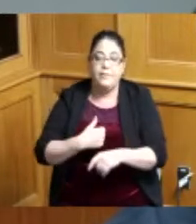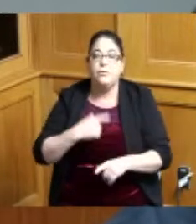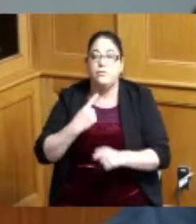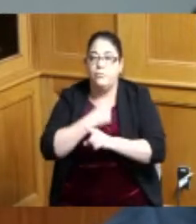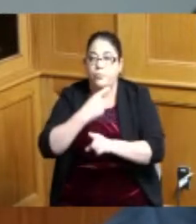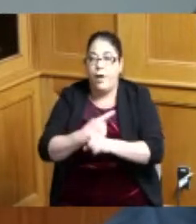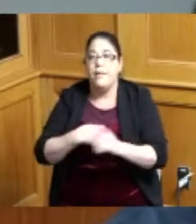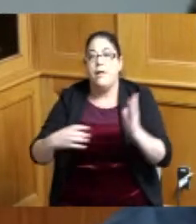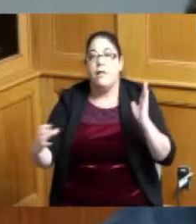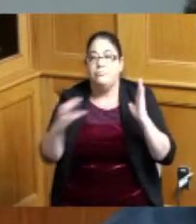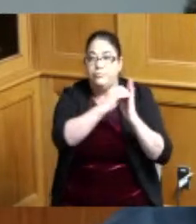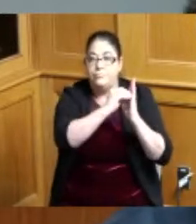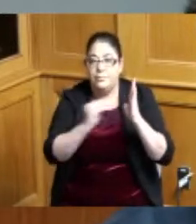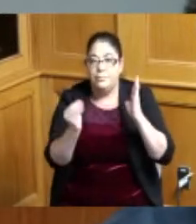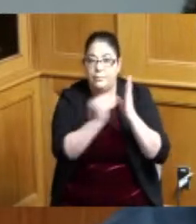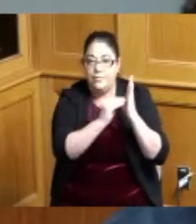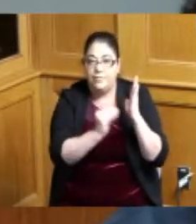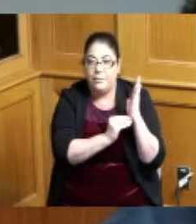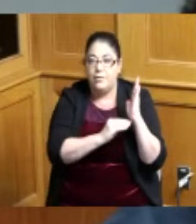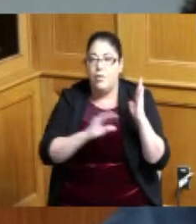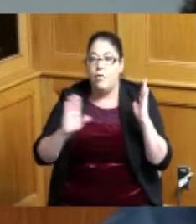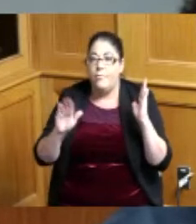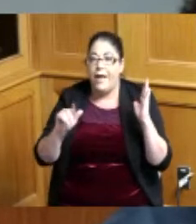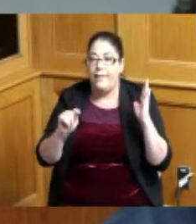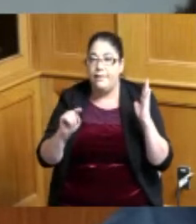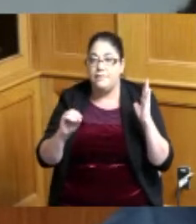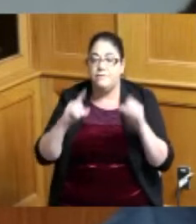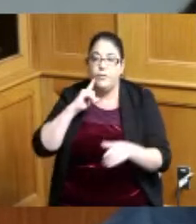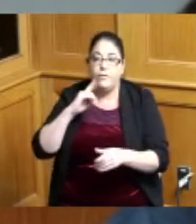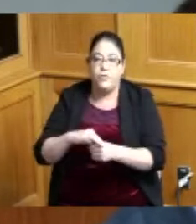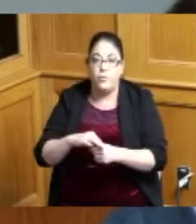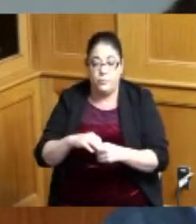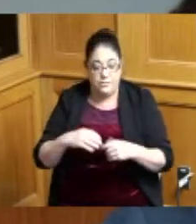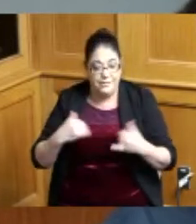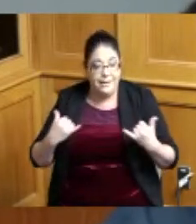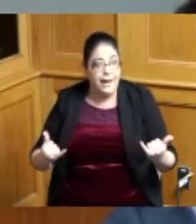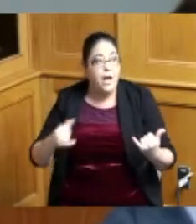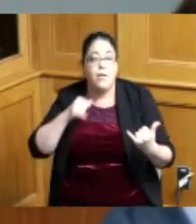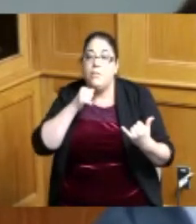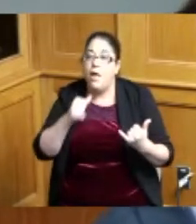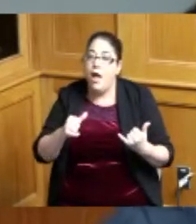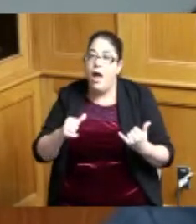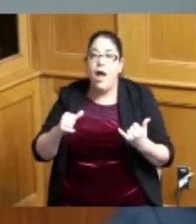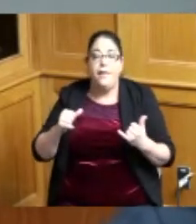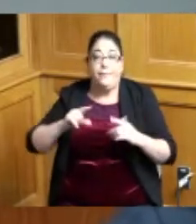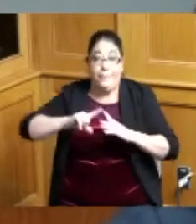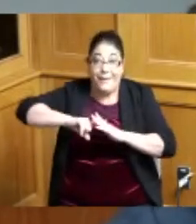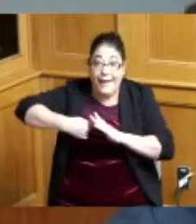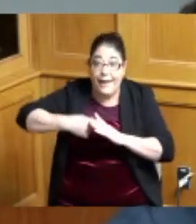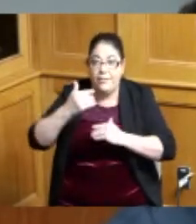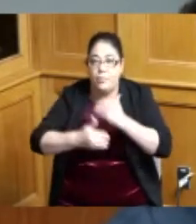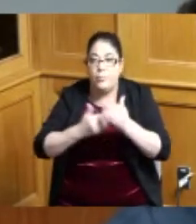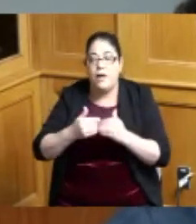that that that occurs so this is not the start of the of the process related to these ballot